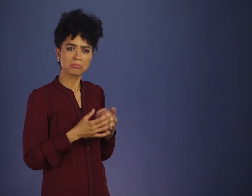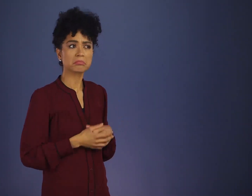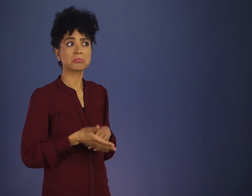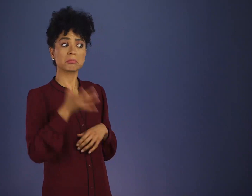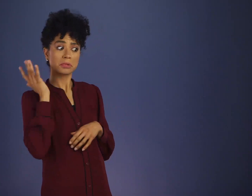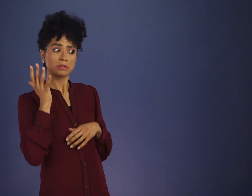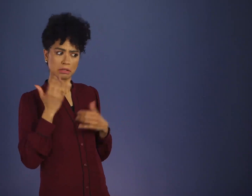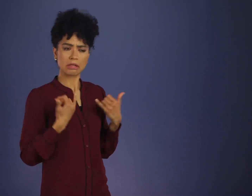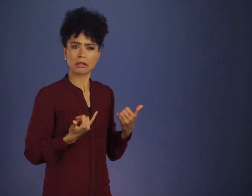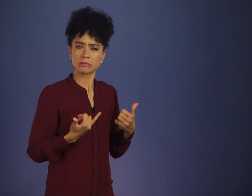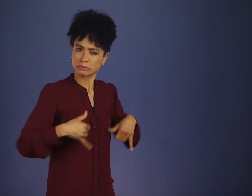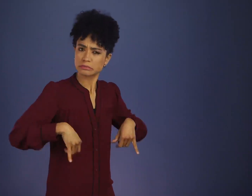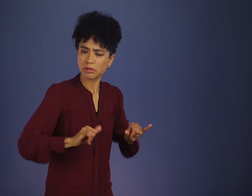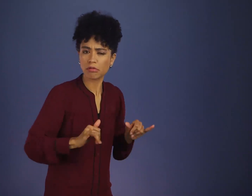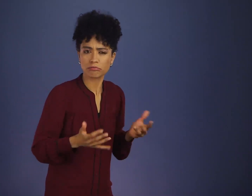past and present.